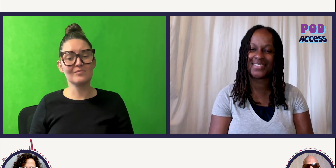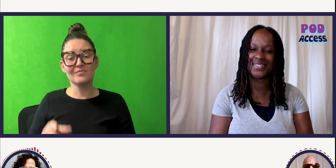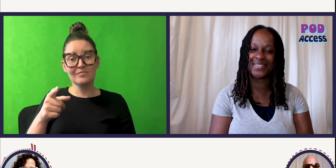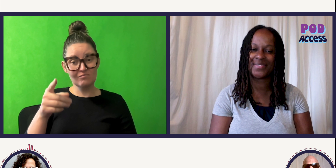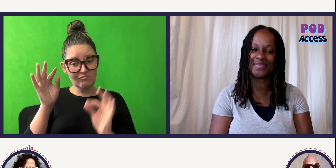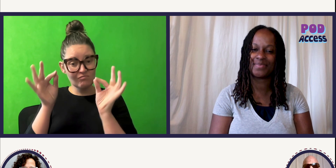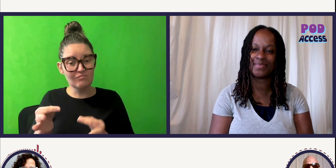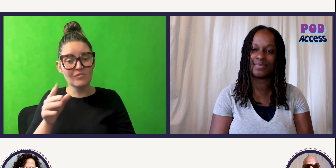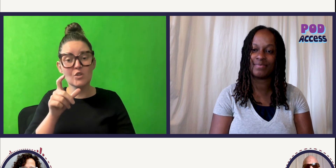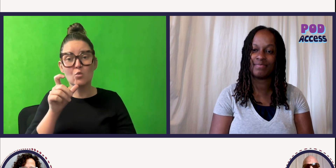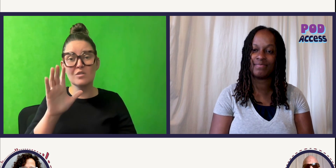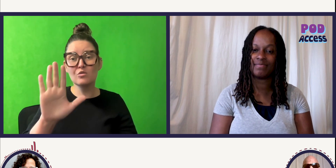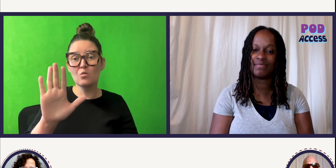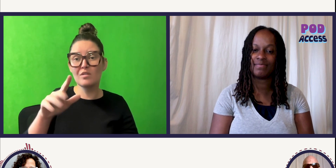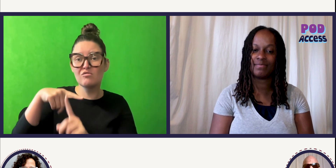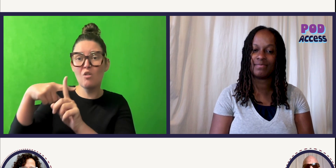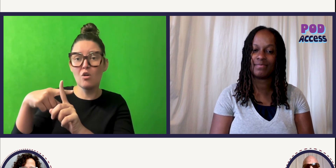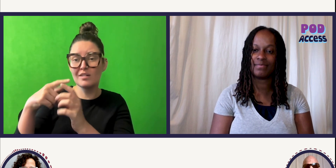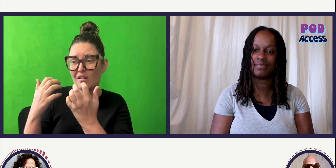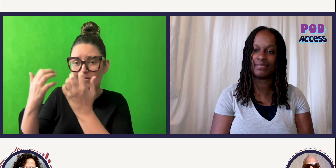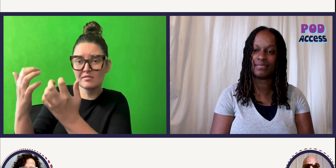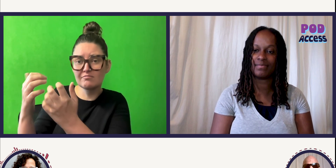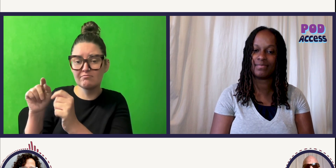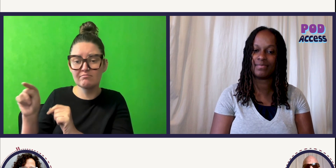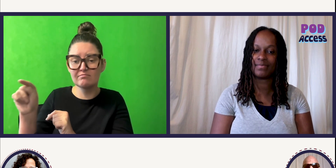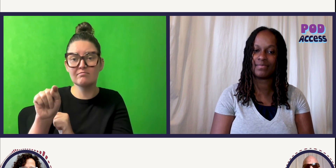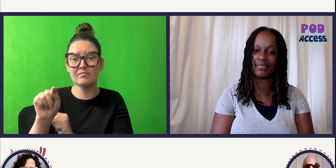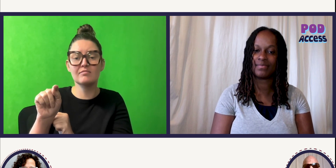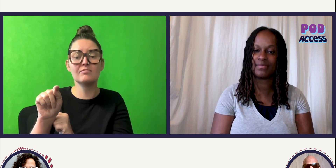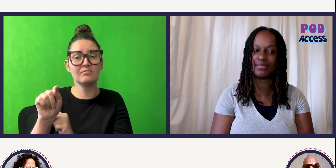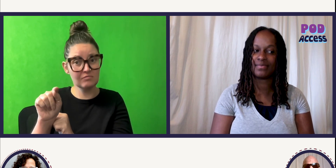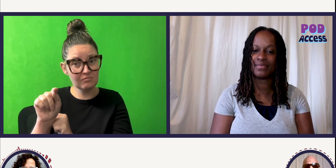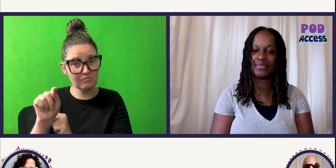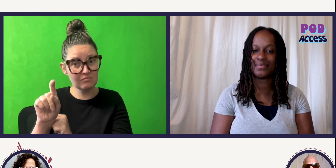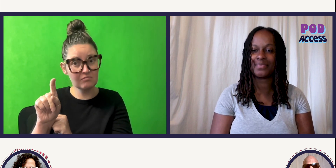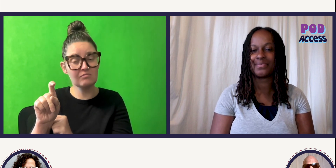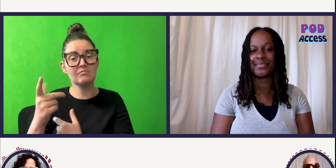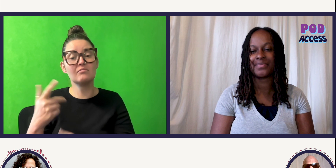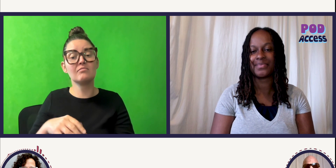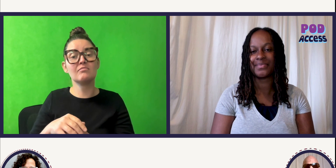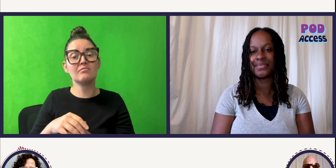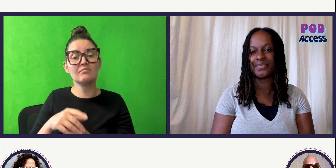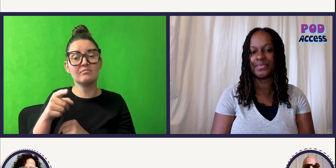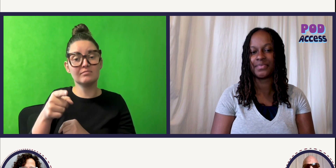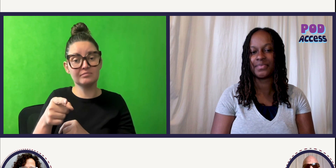Did you determine who your target audience is, decide on a format, find an accessible way to create your podcast?